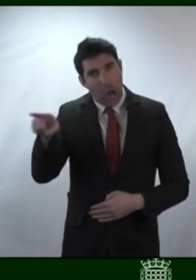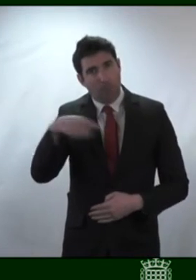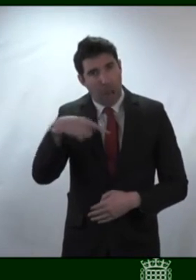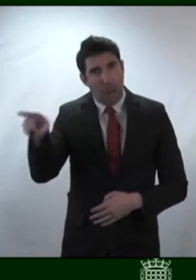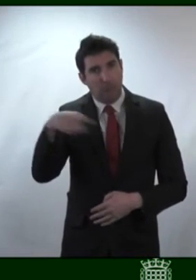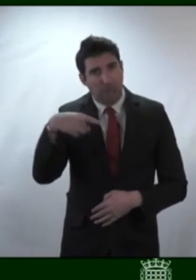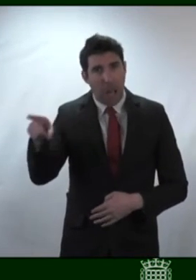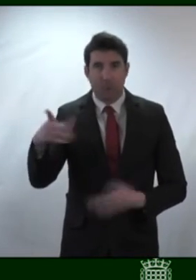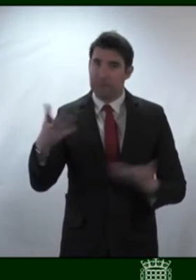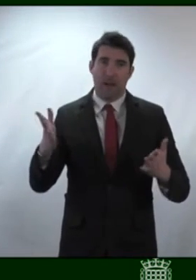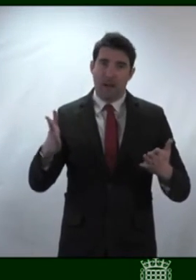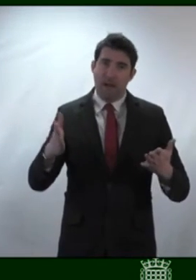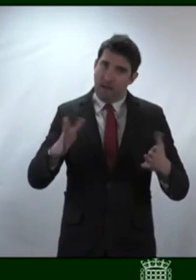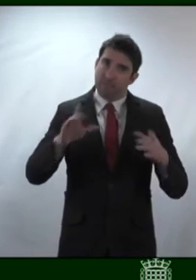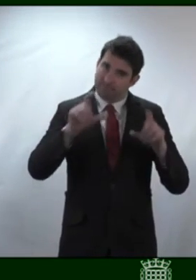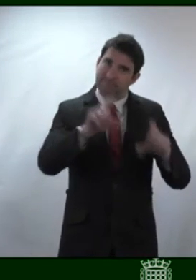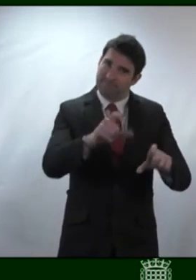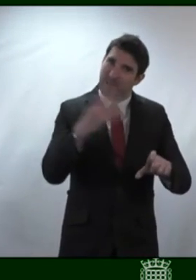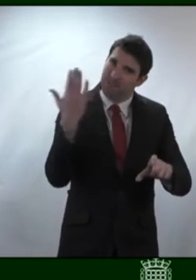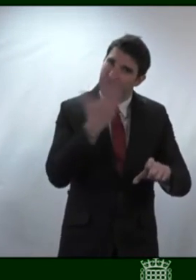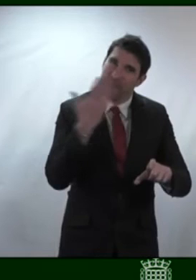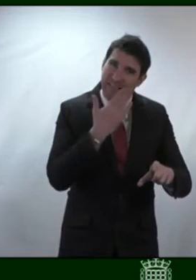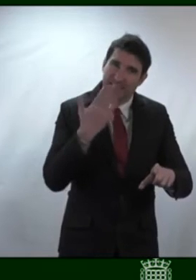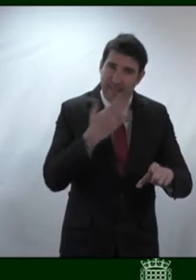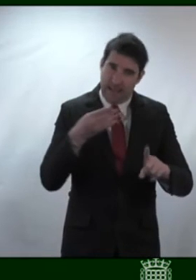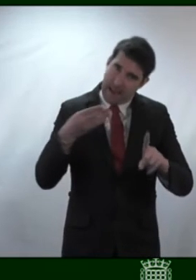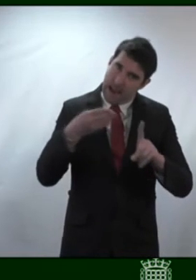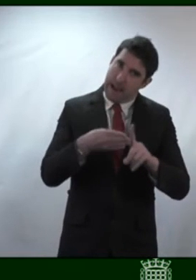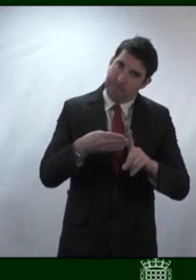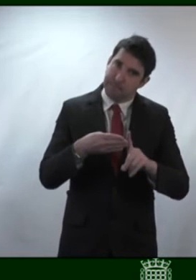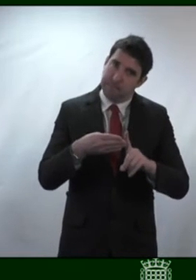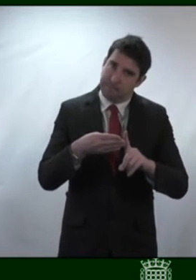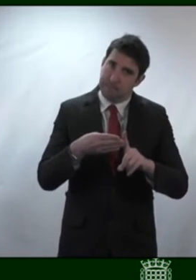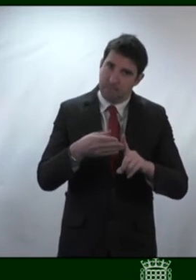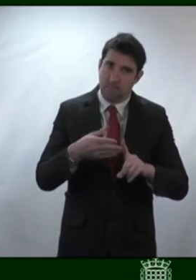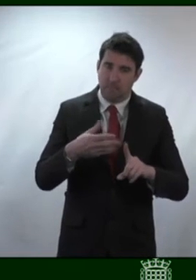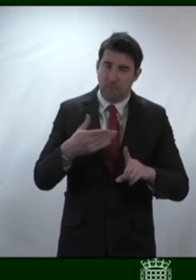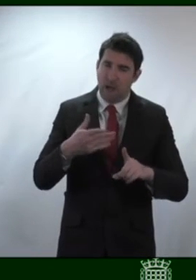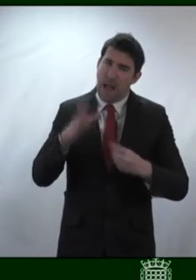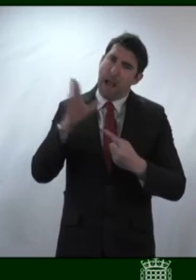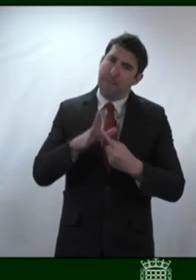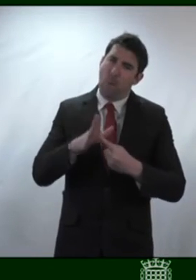to self-isolate. We are doing whatever we can to support families throughout the crisis, as she